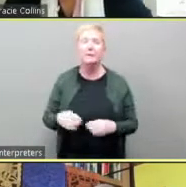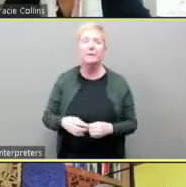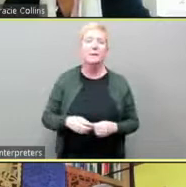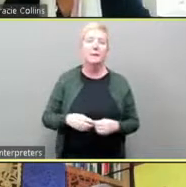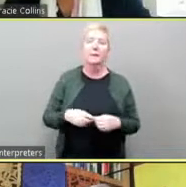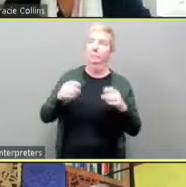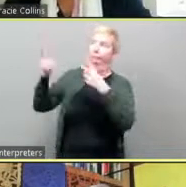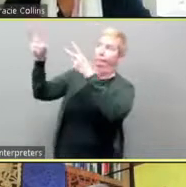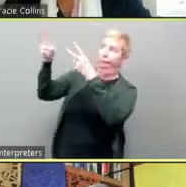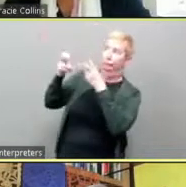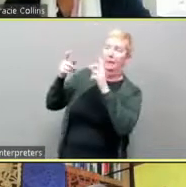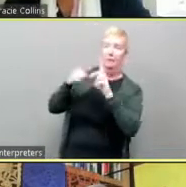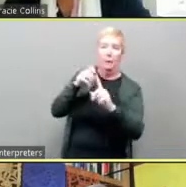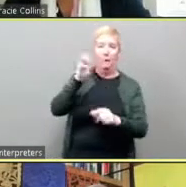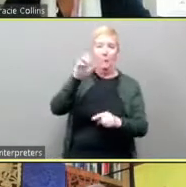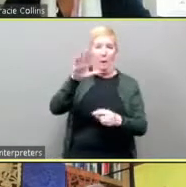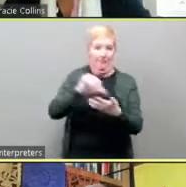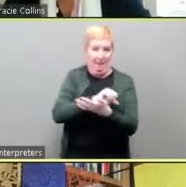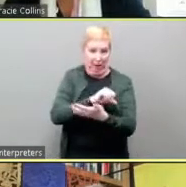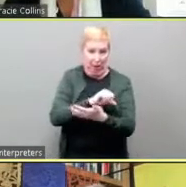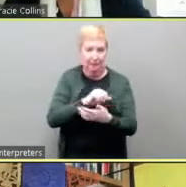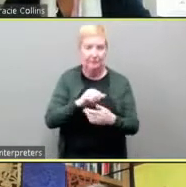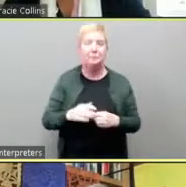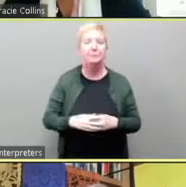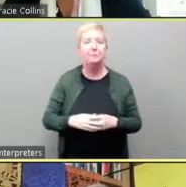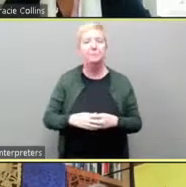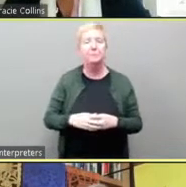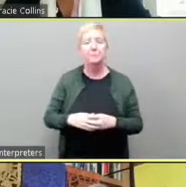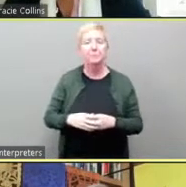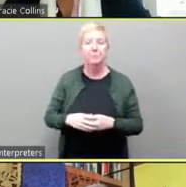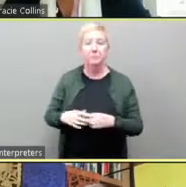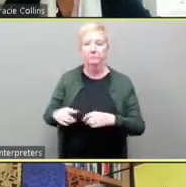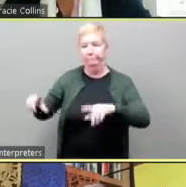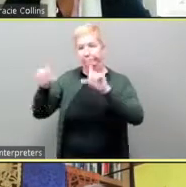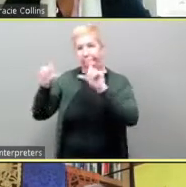red green website on the right here and Alex if you can point to that right